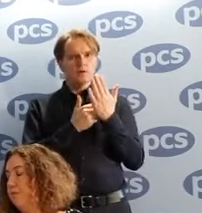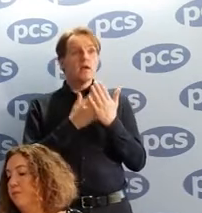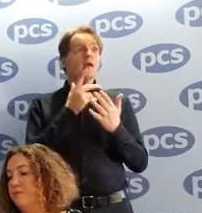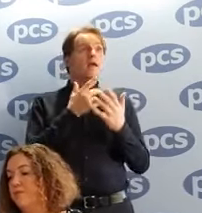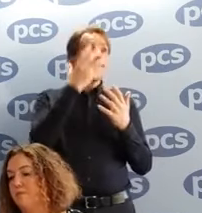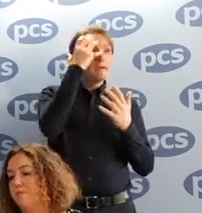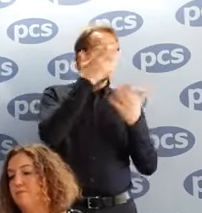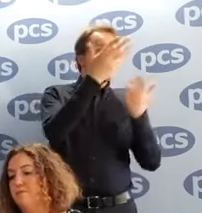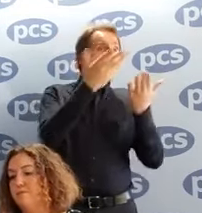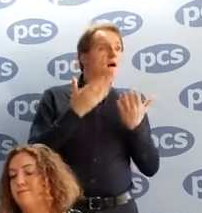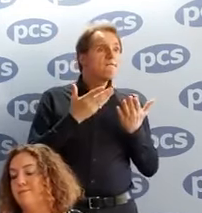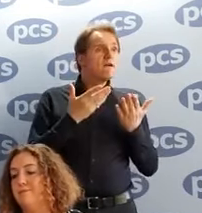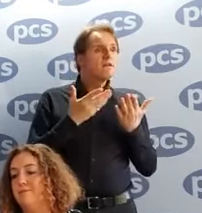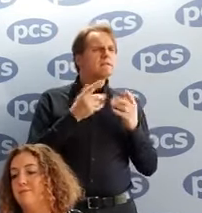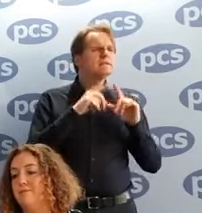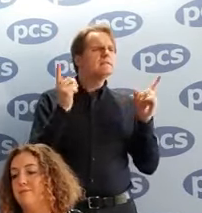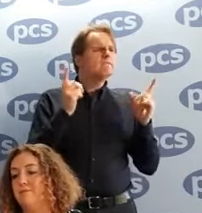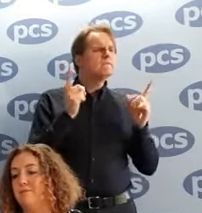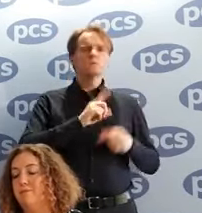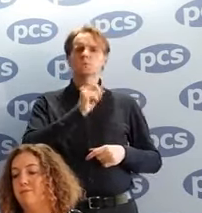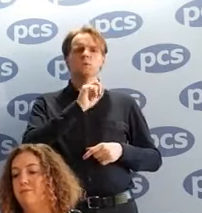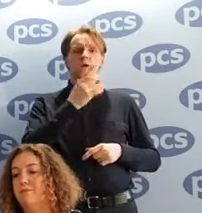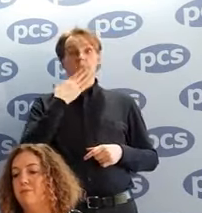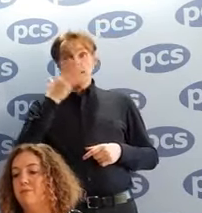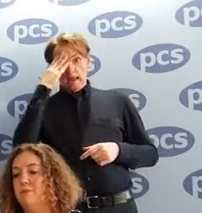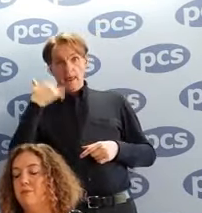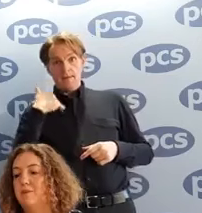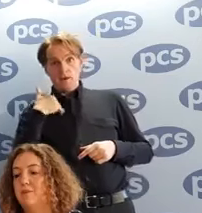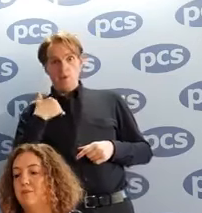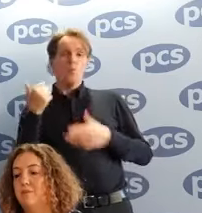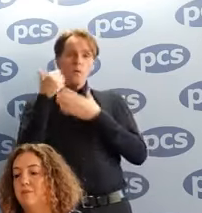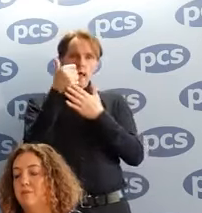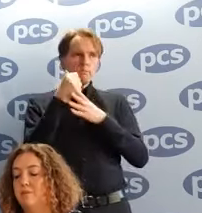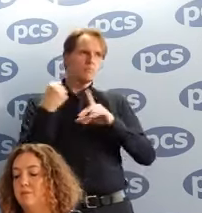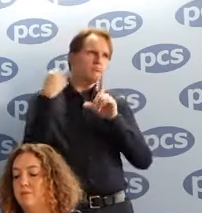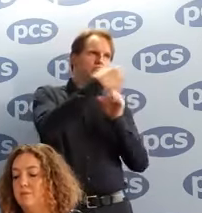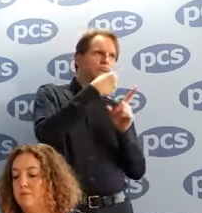out and we will tell you. Thanks Mark we're coming